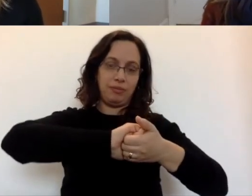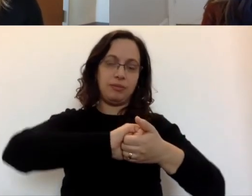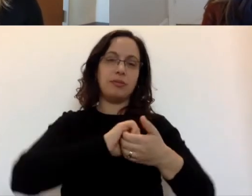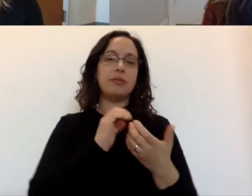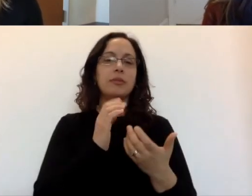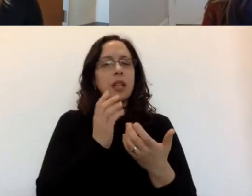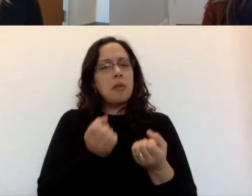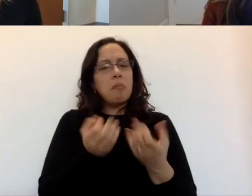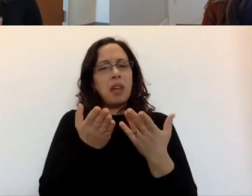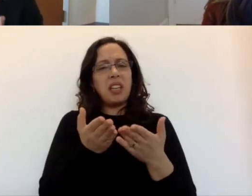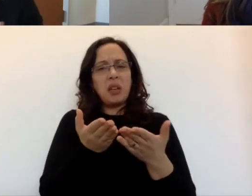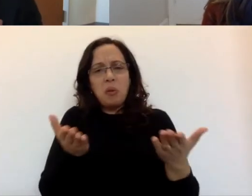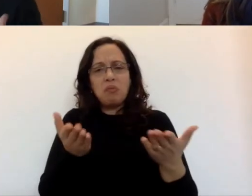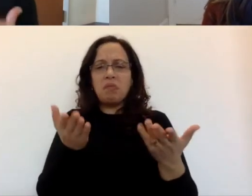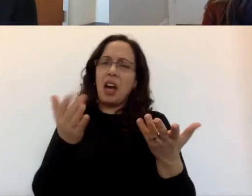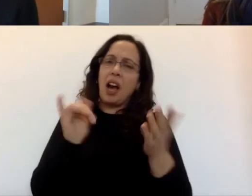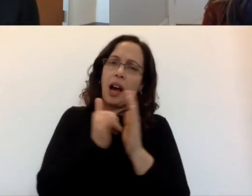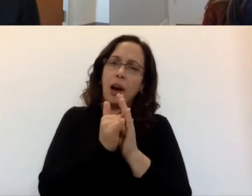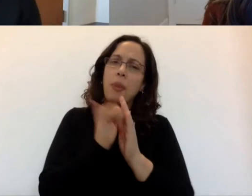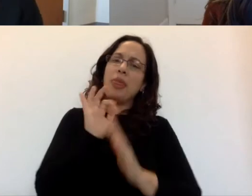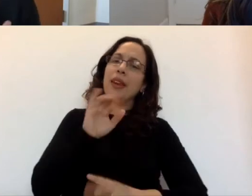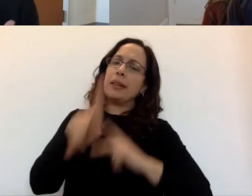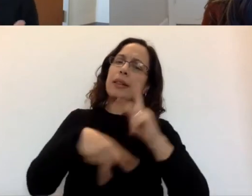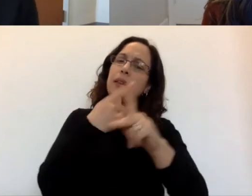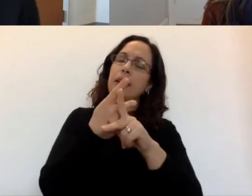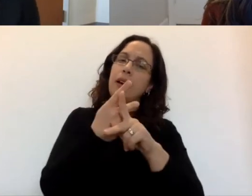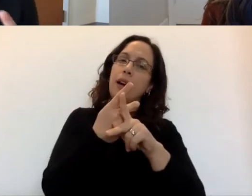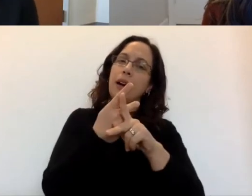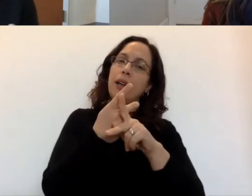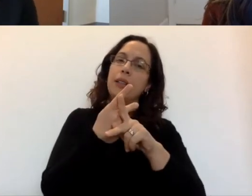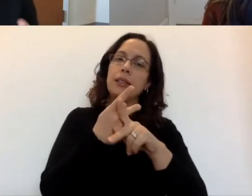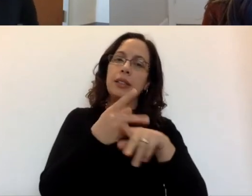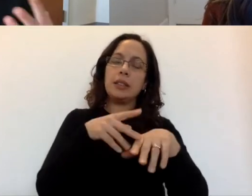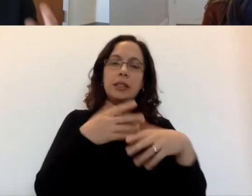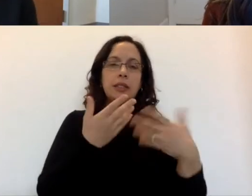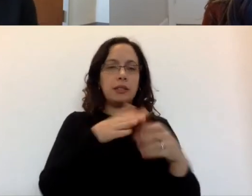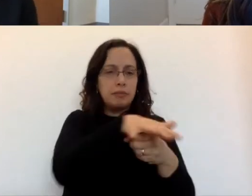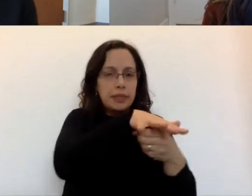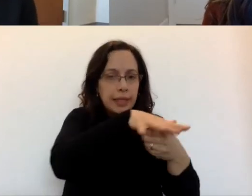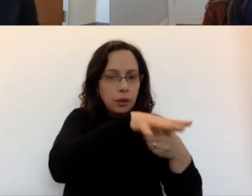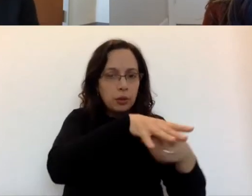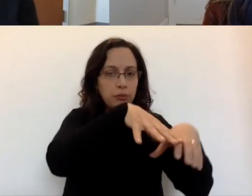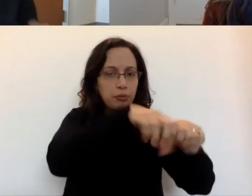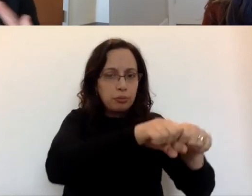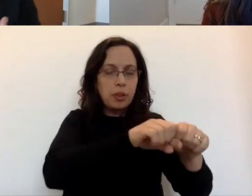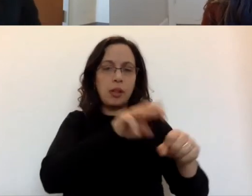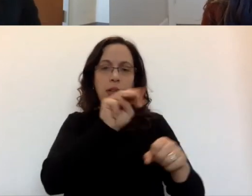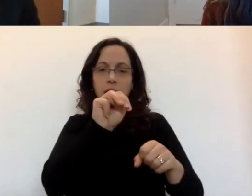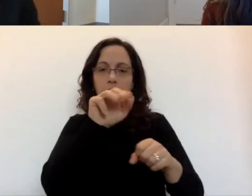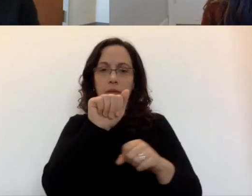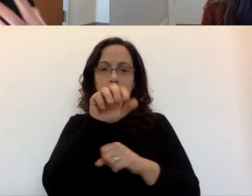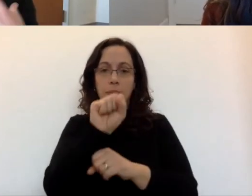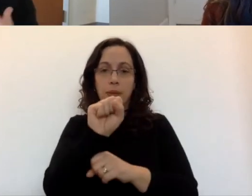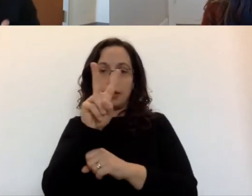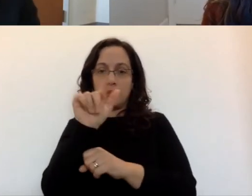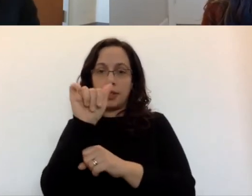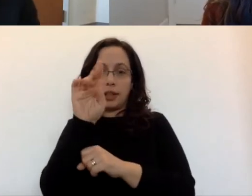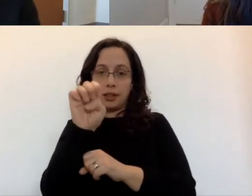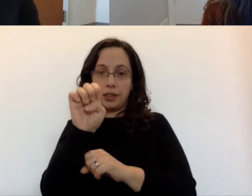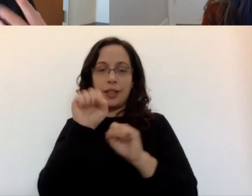this kind of state territorialization via mass violence could offer entries into political and